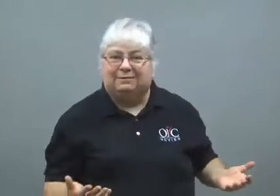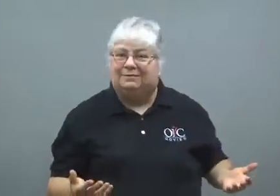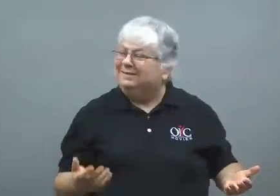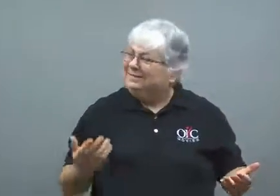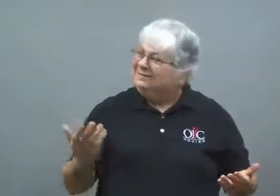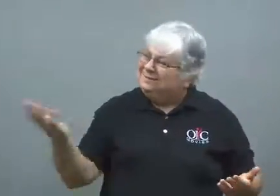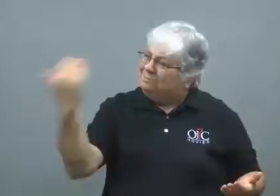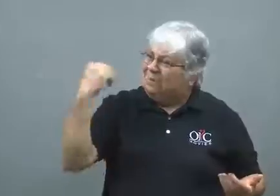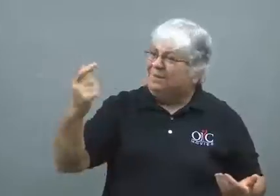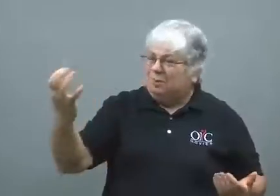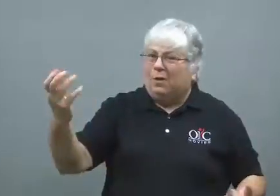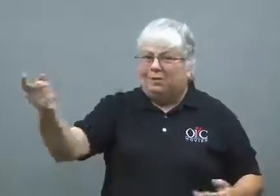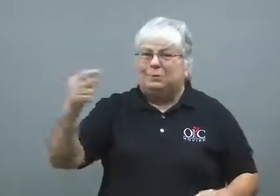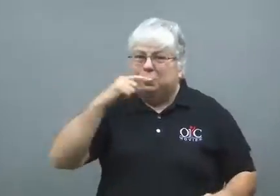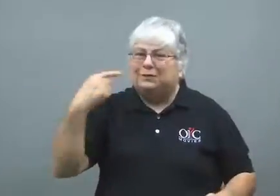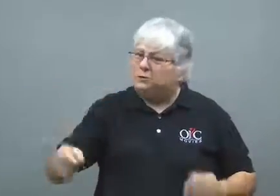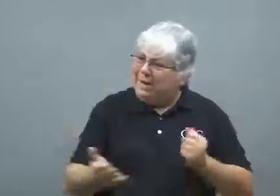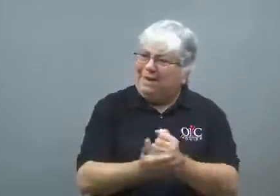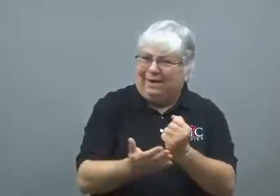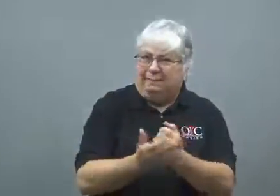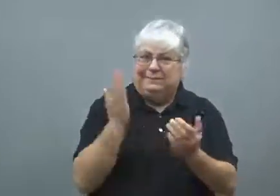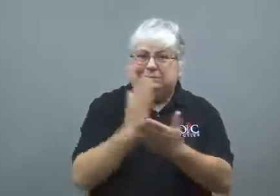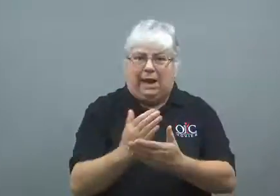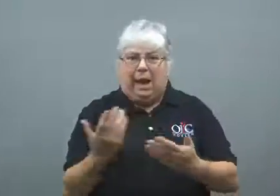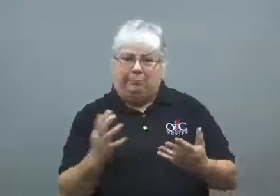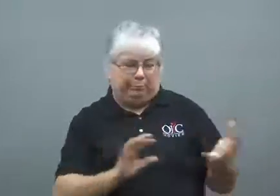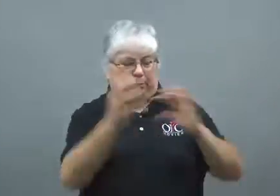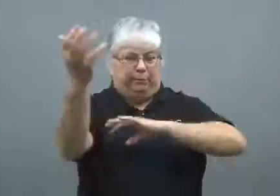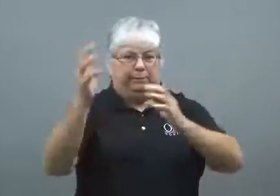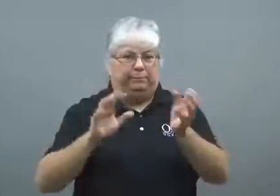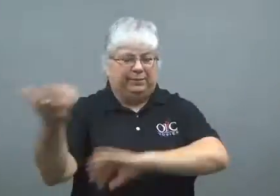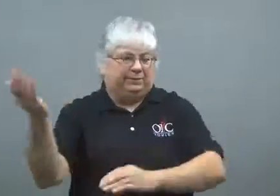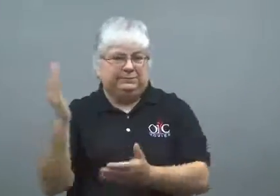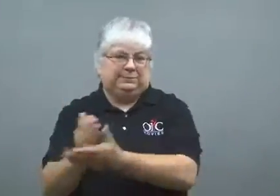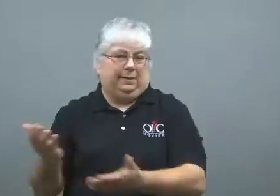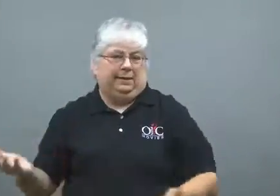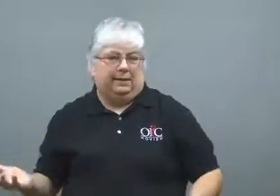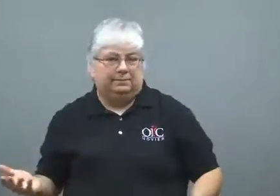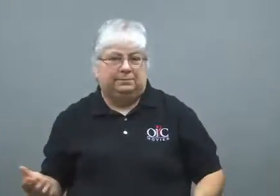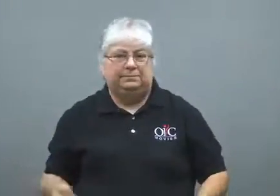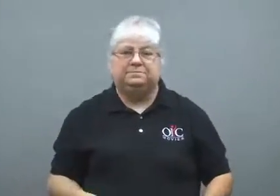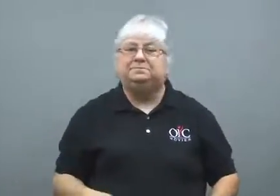He called on Russia to stop contributing to the problem and help.